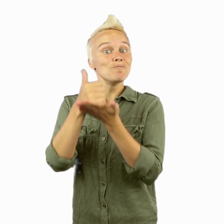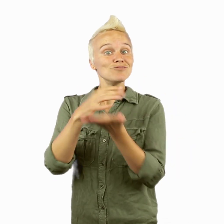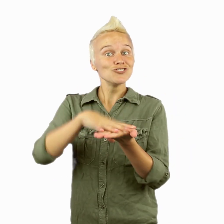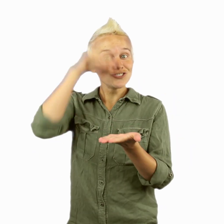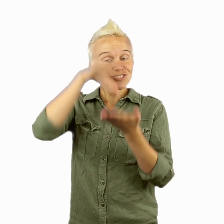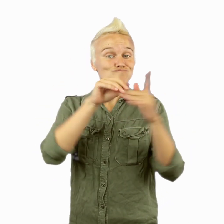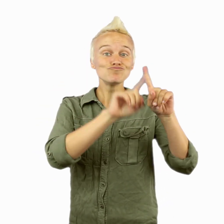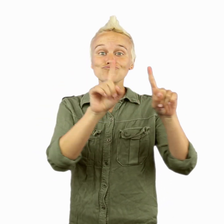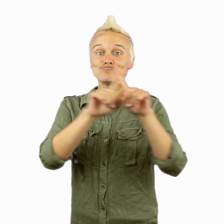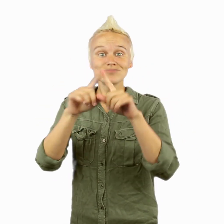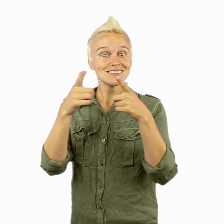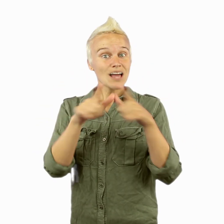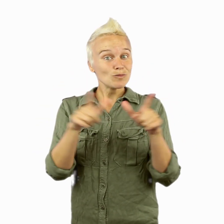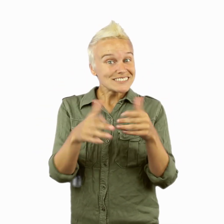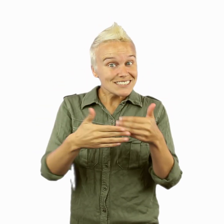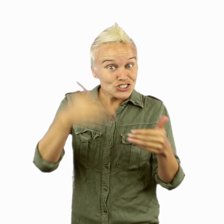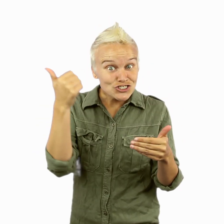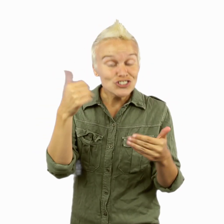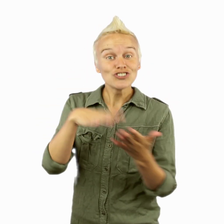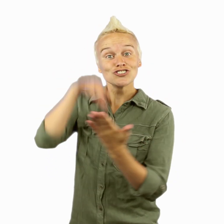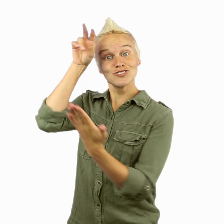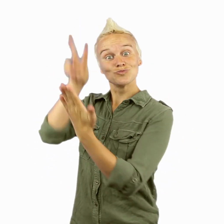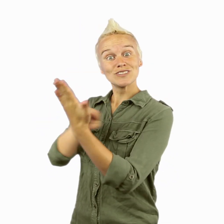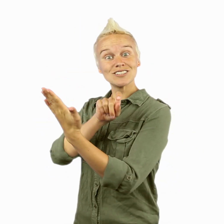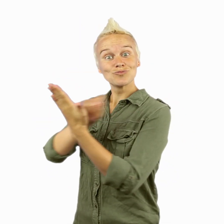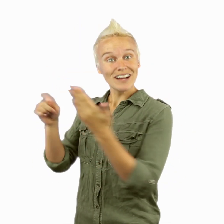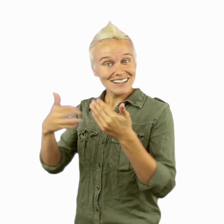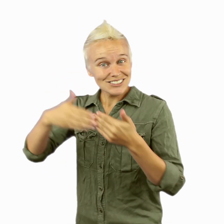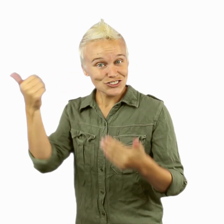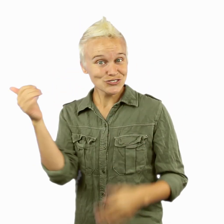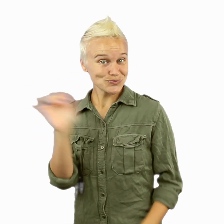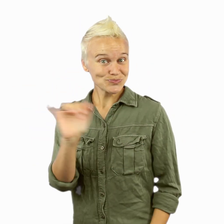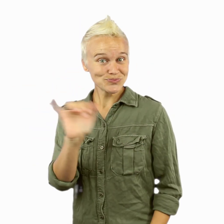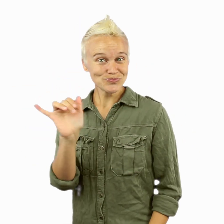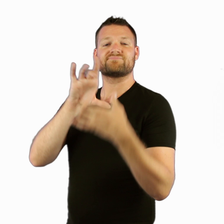improving one's capacity for learning other languages, as well as other literacy skills.